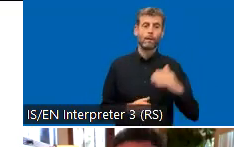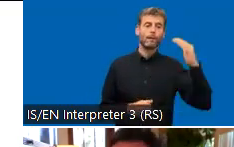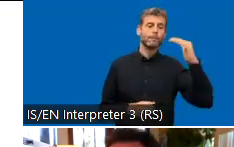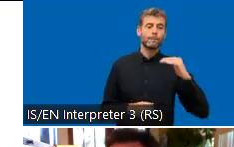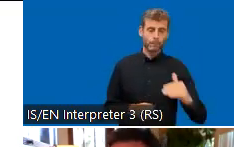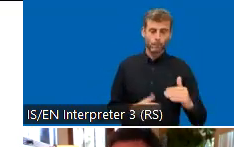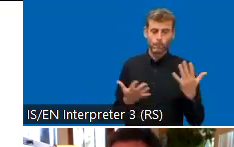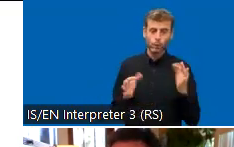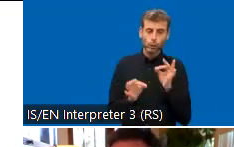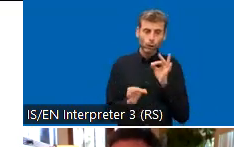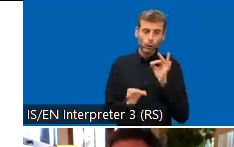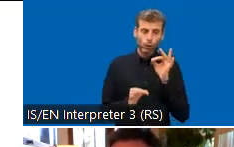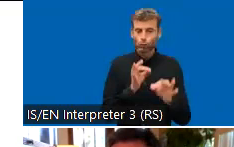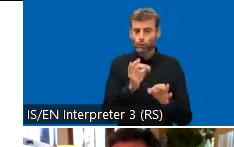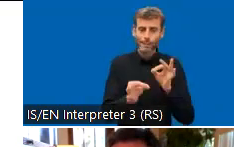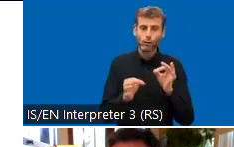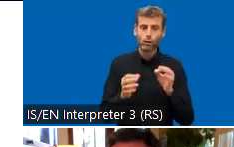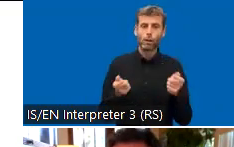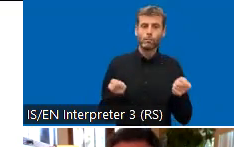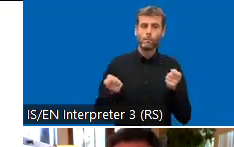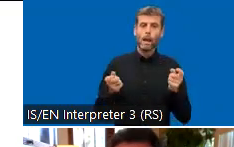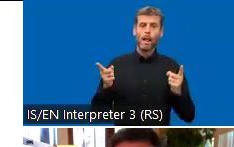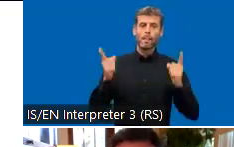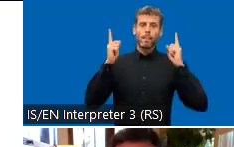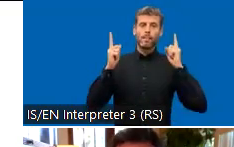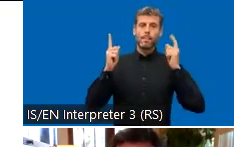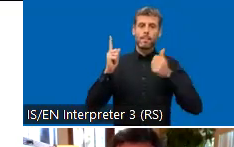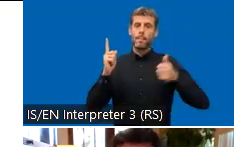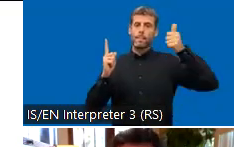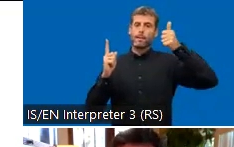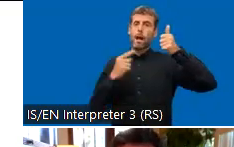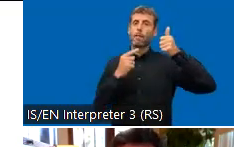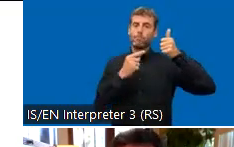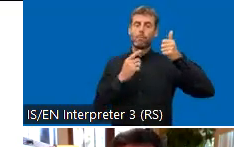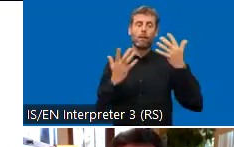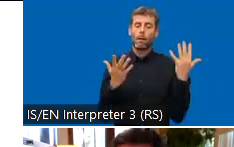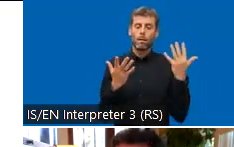leadership, so in the last two years, we have been focused on looking at what does it take